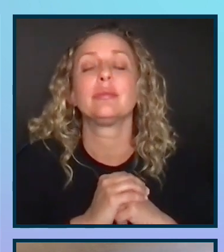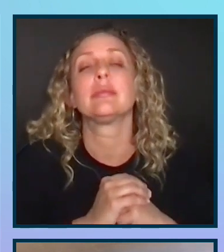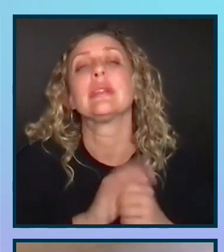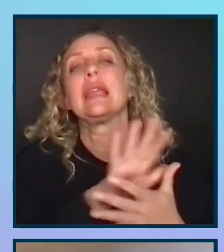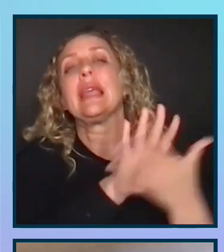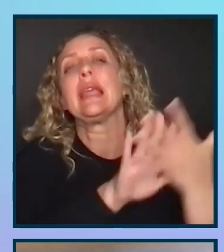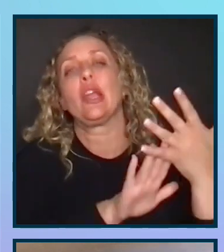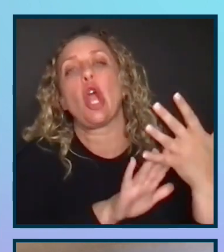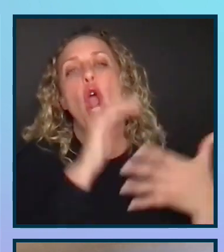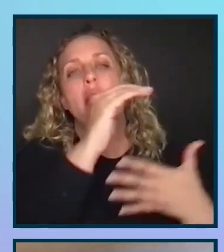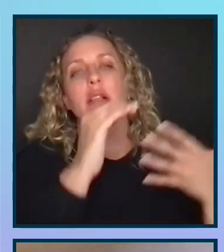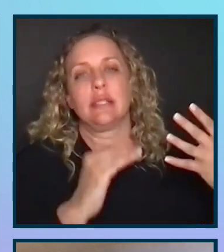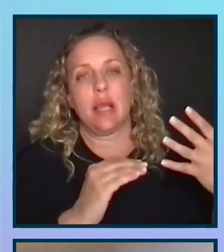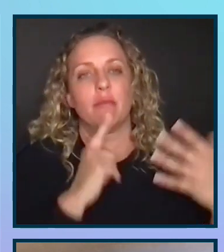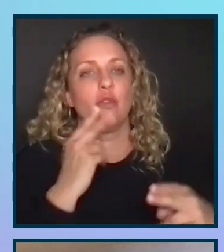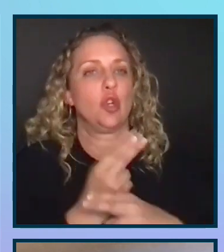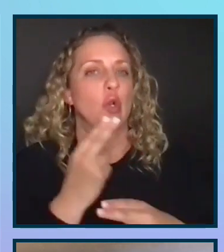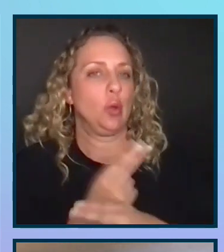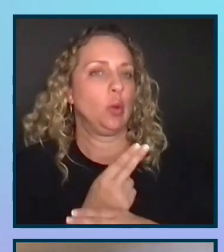Here are the steps to using Abilities Design.